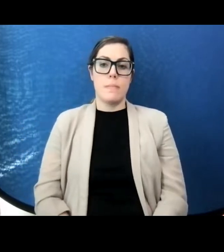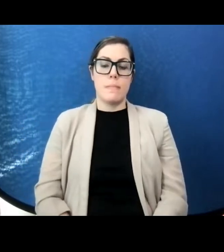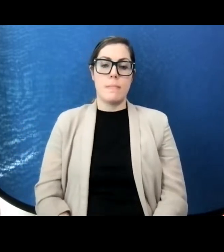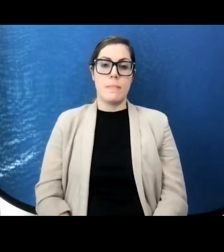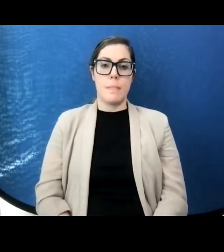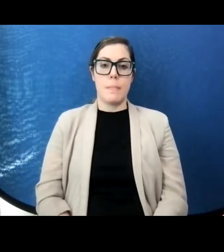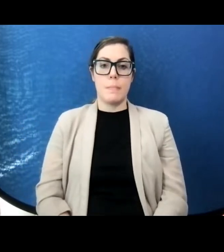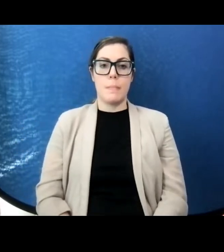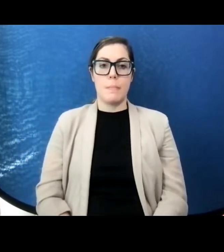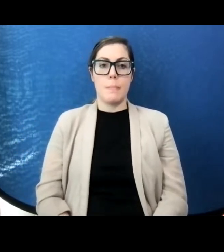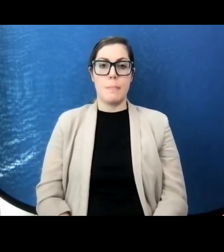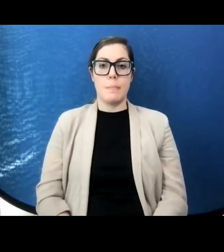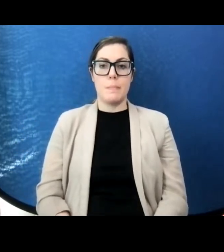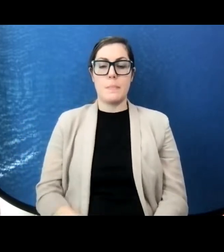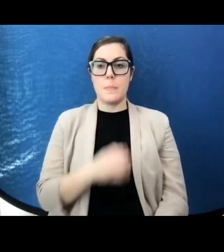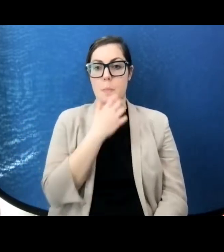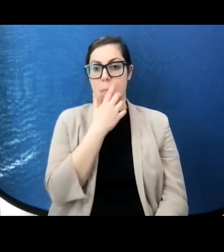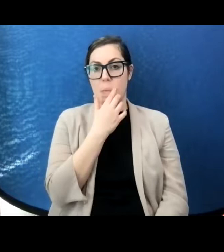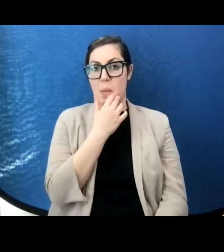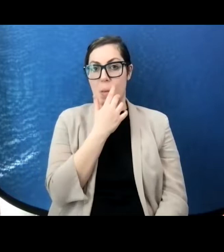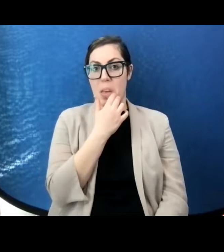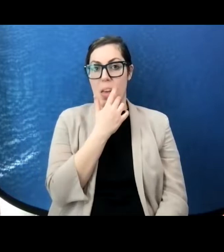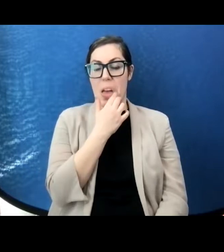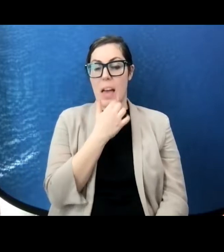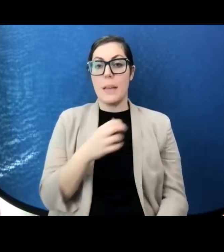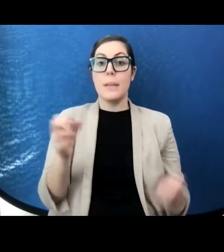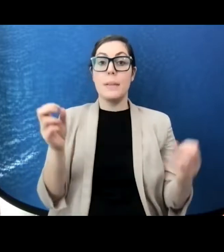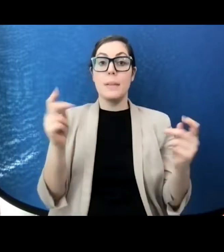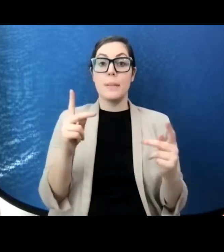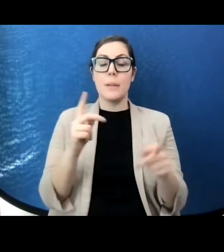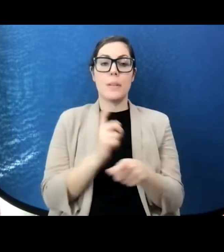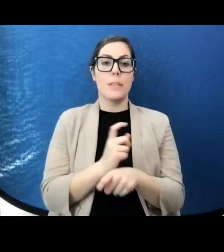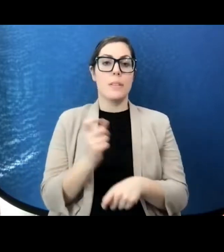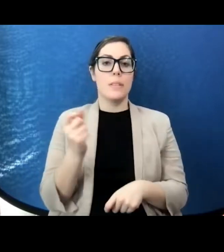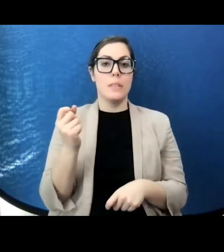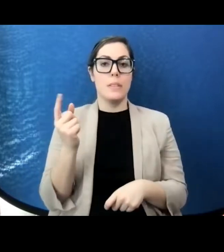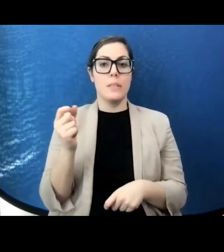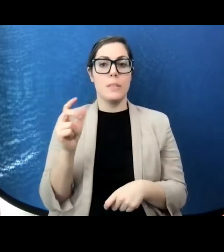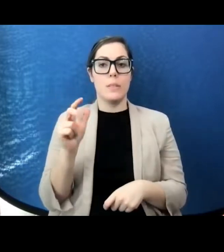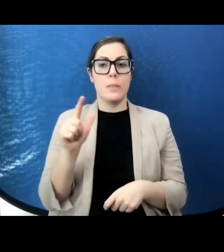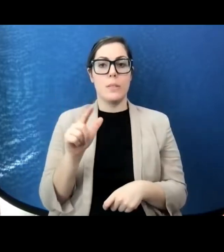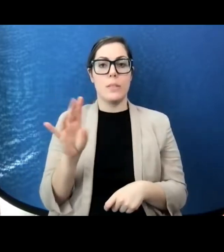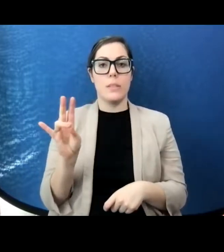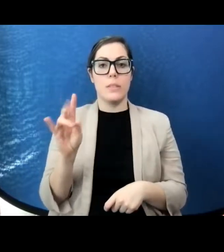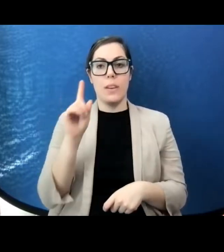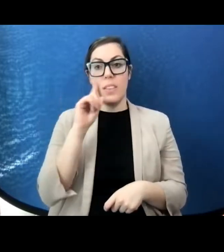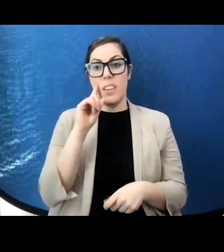All right. Well, it is 27 after, so, yeah, I think we pretty much are ended hear. Everybody,